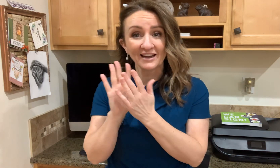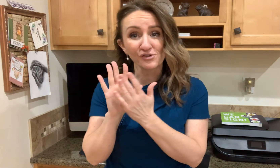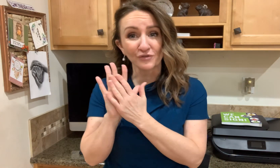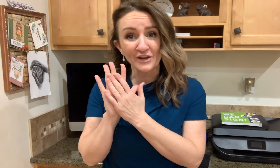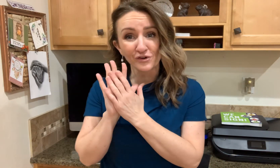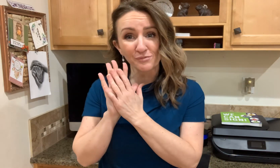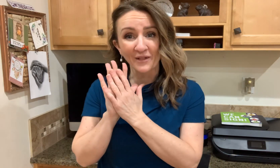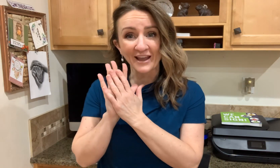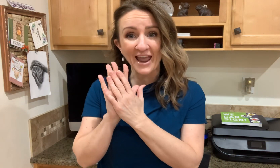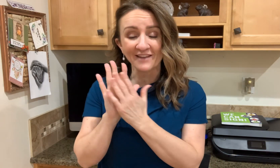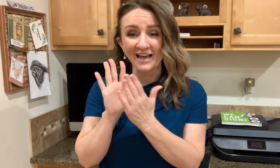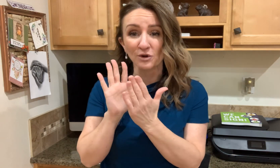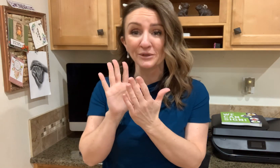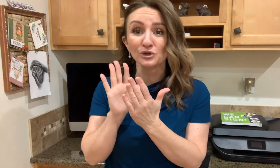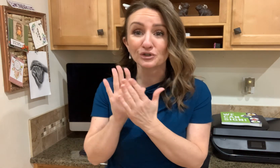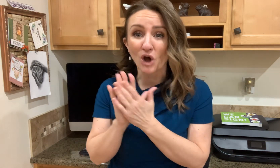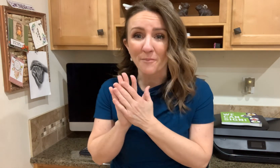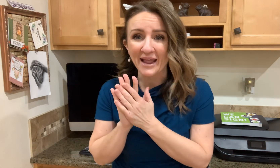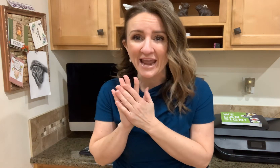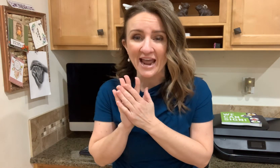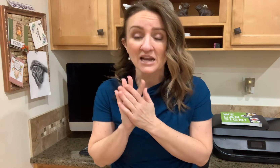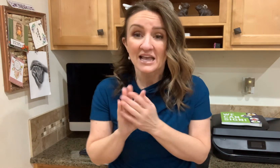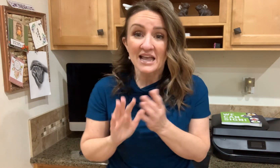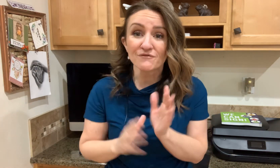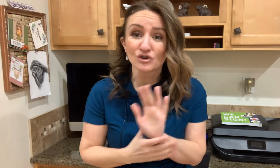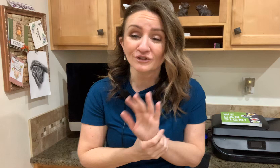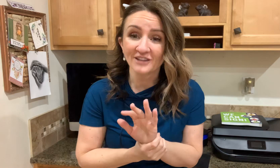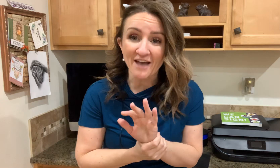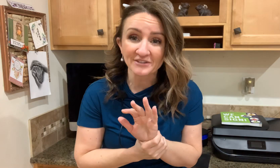as your fingerspelling hand, that'll be your dominant hand. If you're left-handed